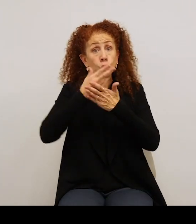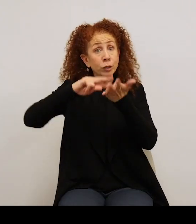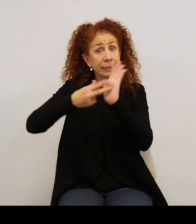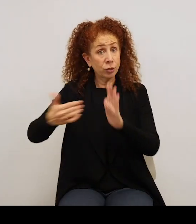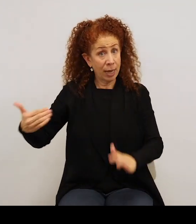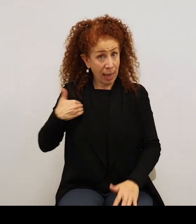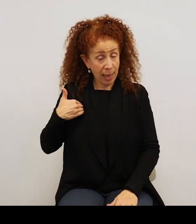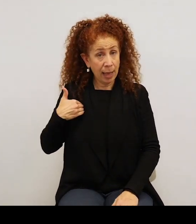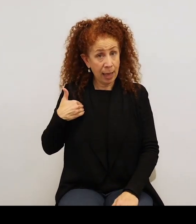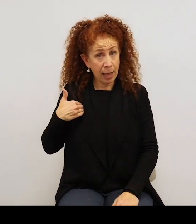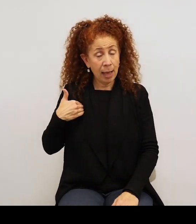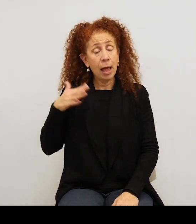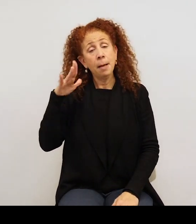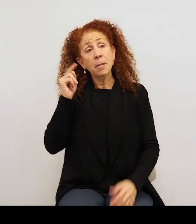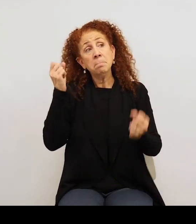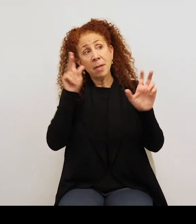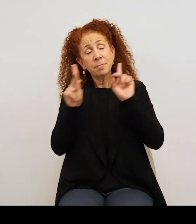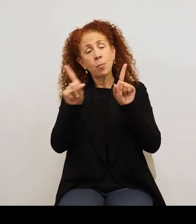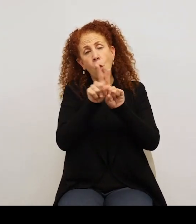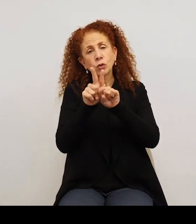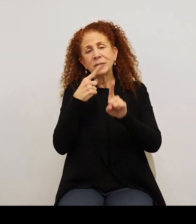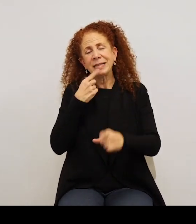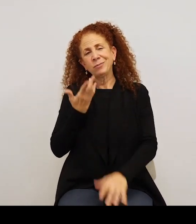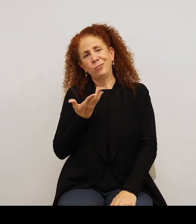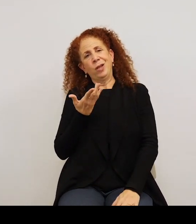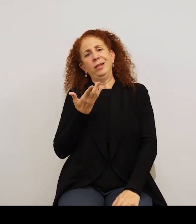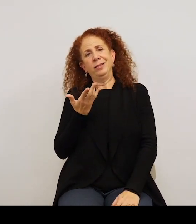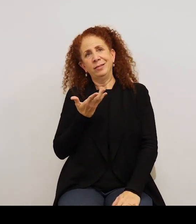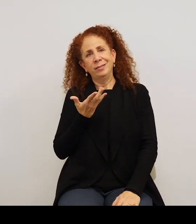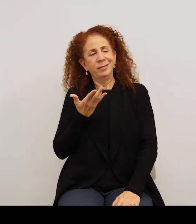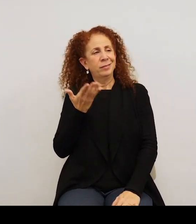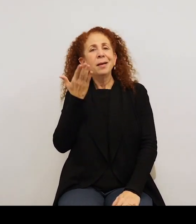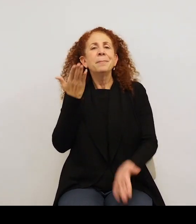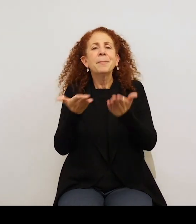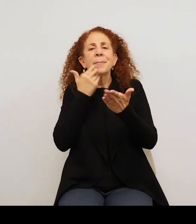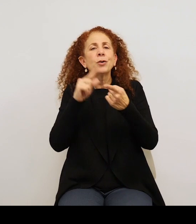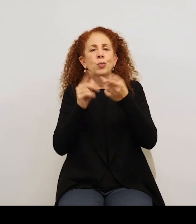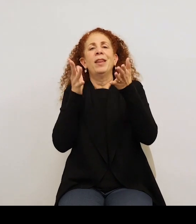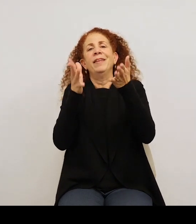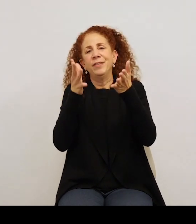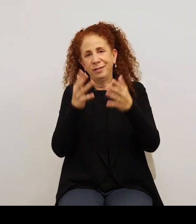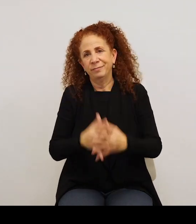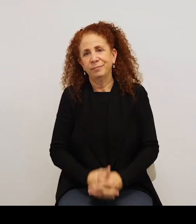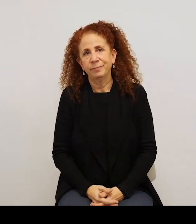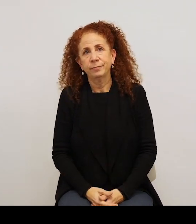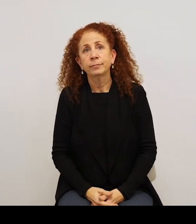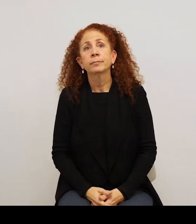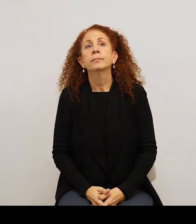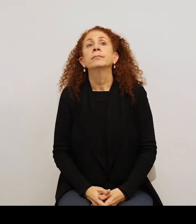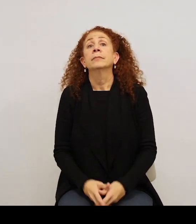but a lot of people also saying, well, this could have just been left to itself. The same with tree trunks--